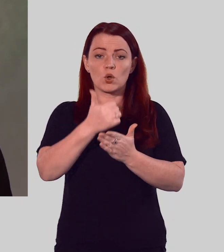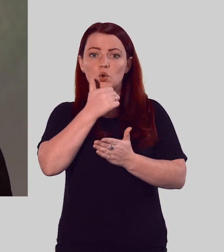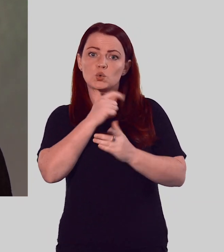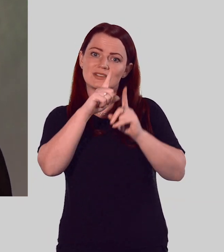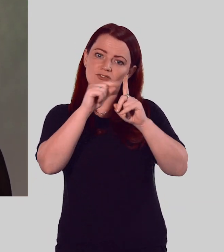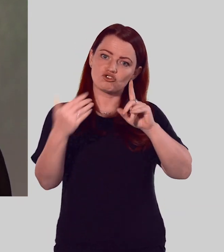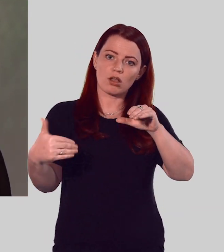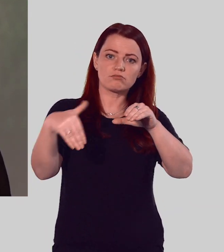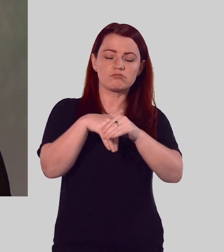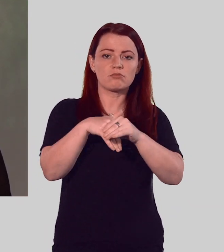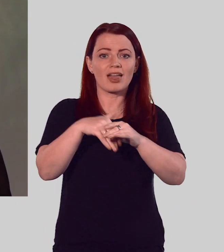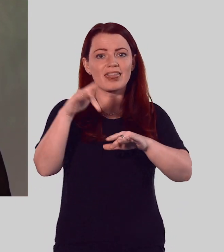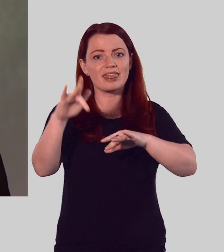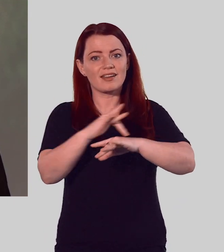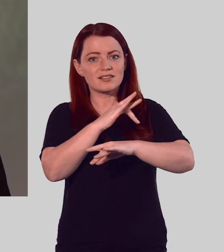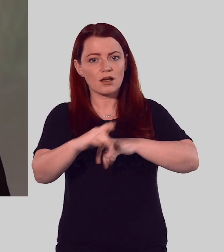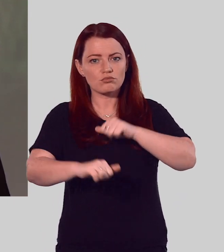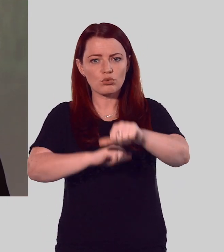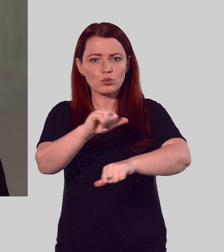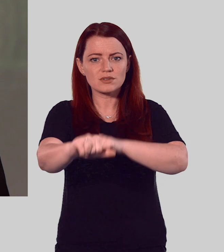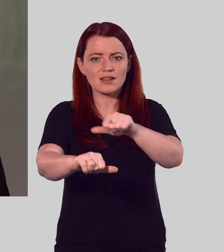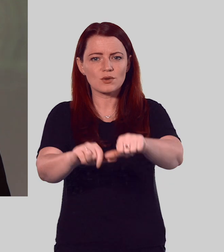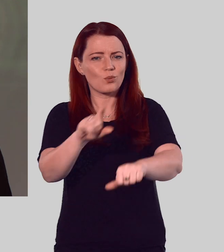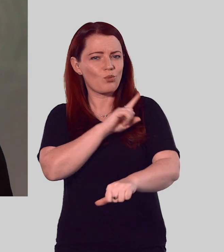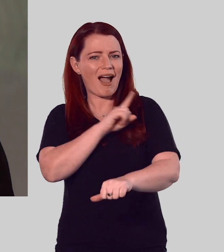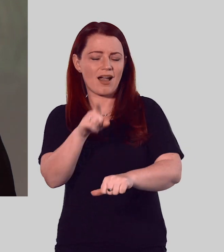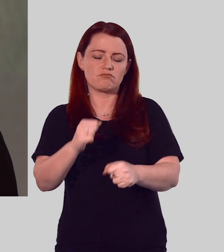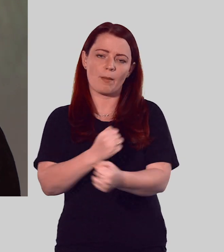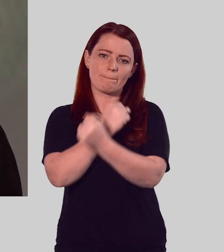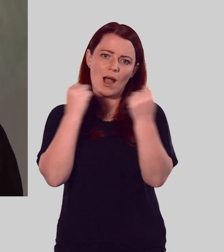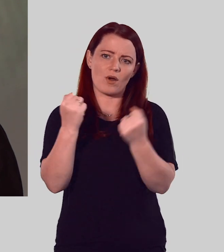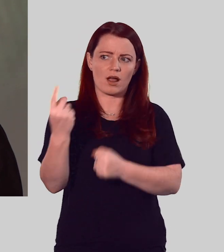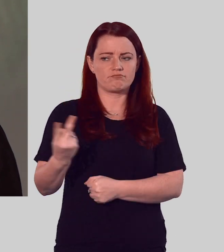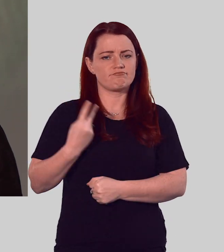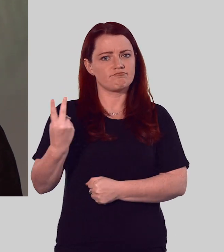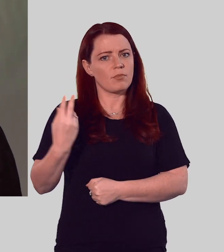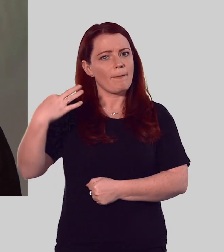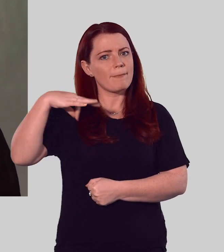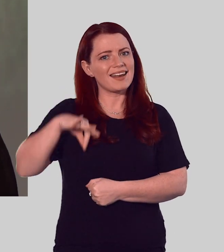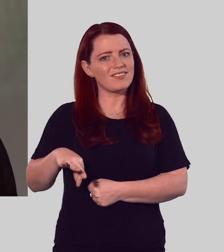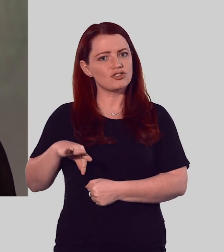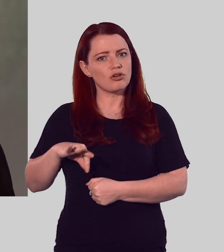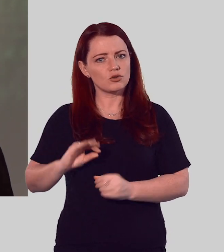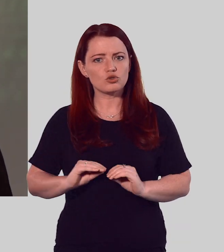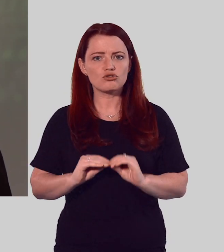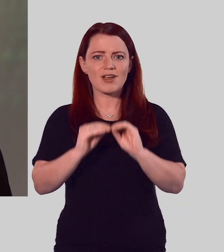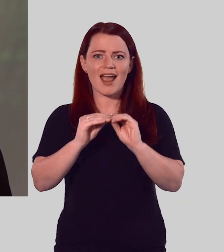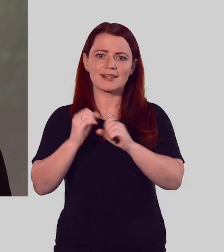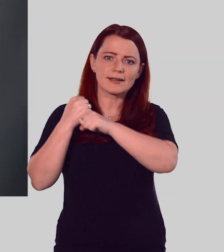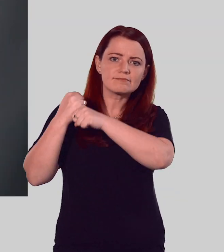theatre process as they are an empowering and mutually beneficial way to create activist theatre.